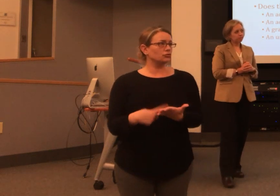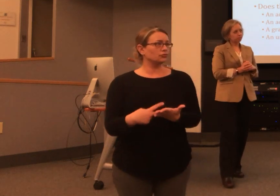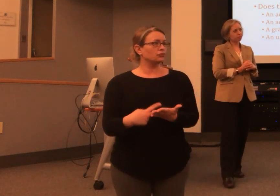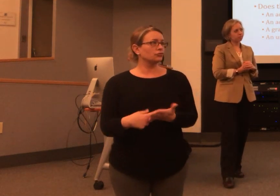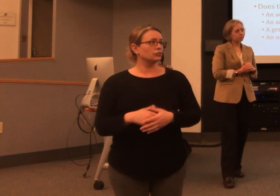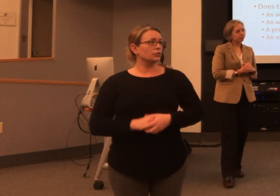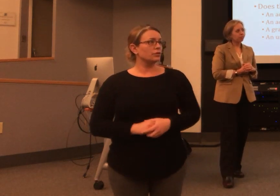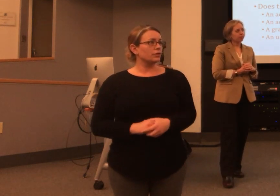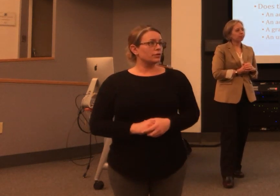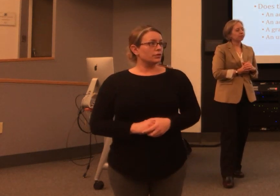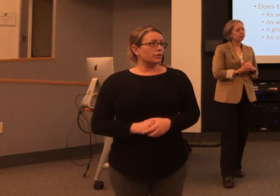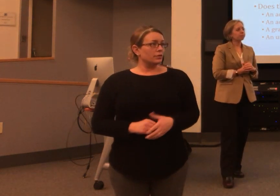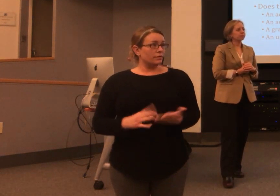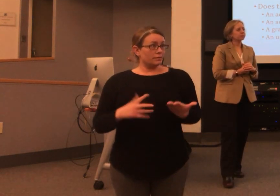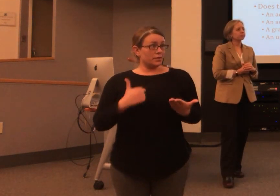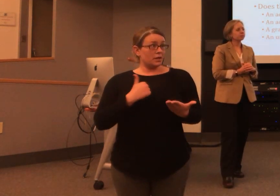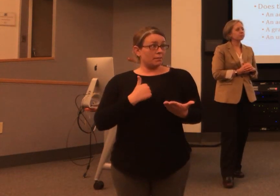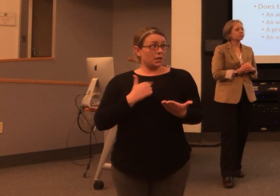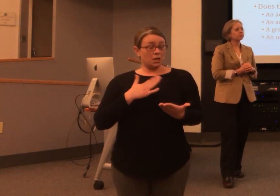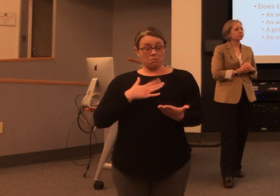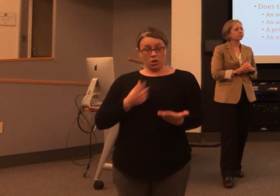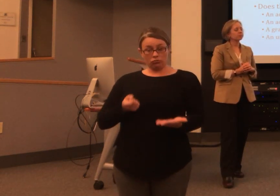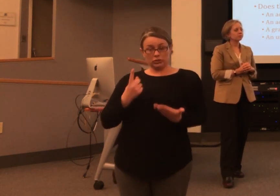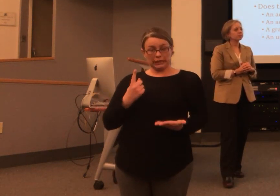I thought that a person creates a painting